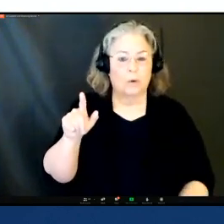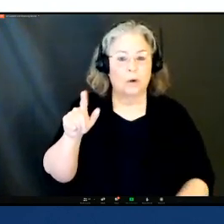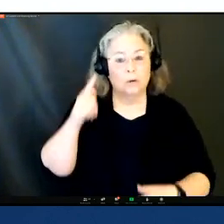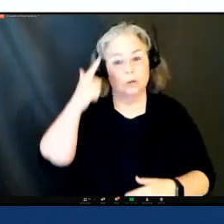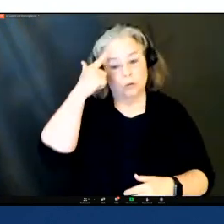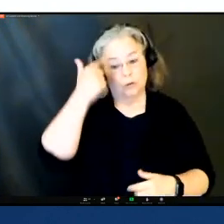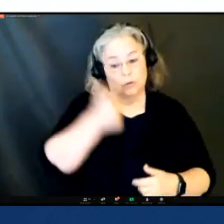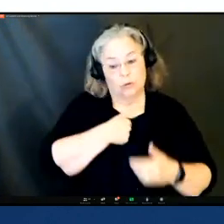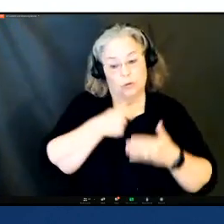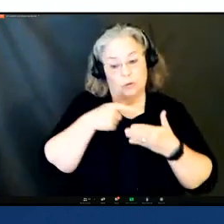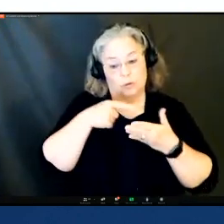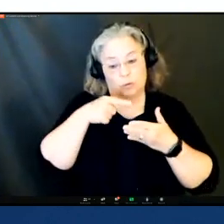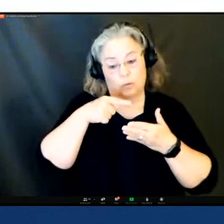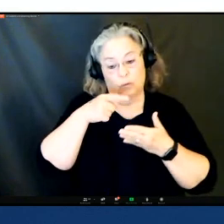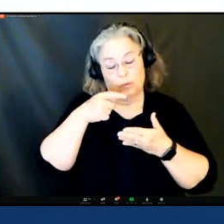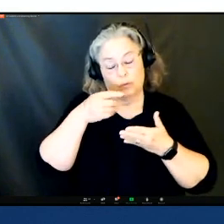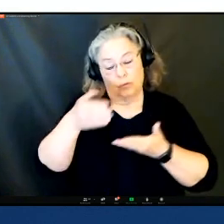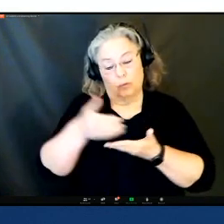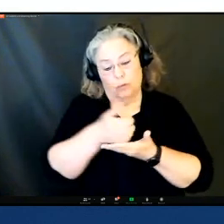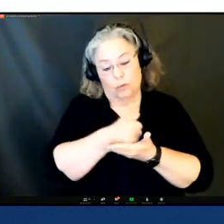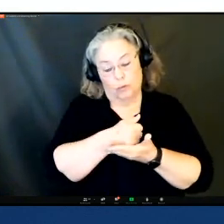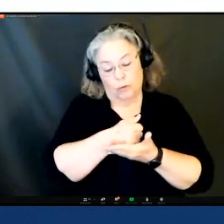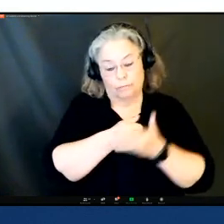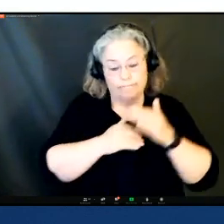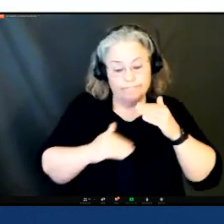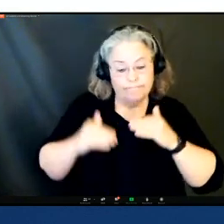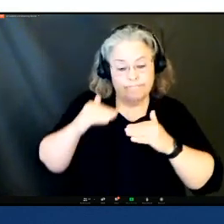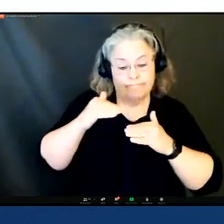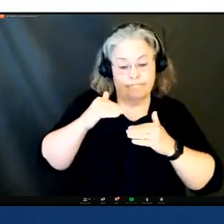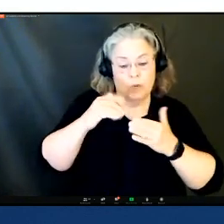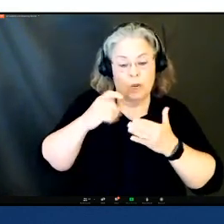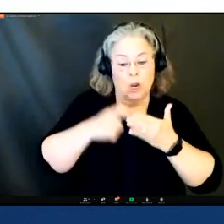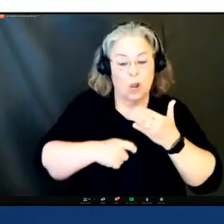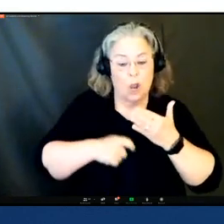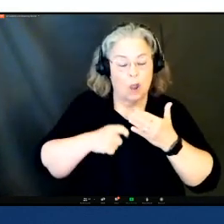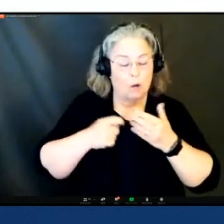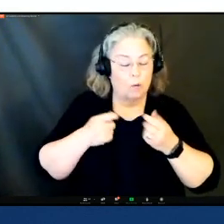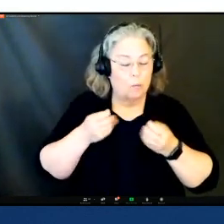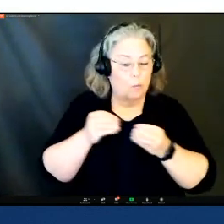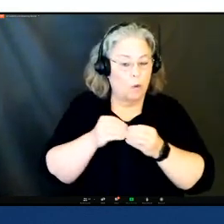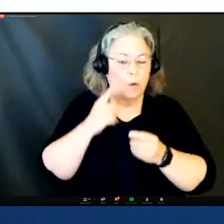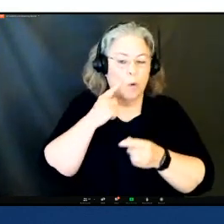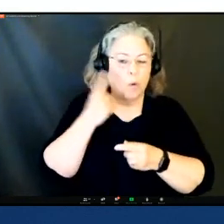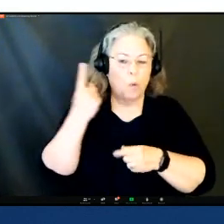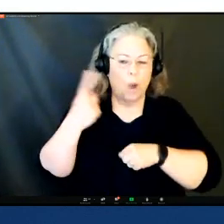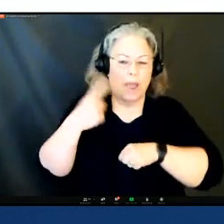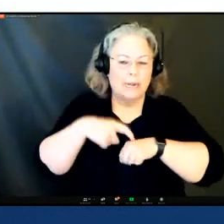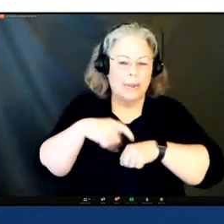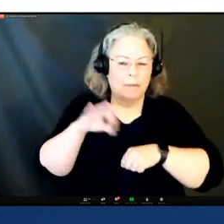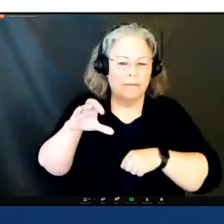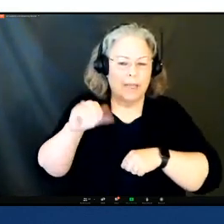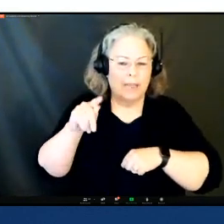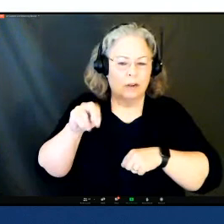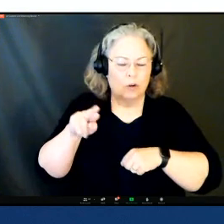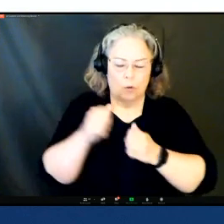exceeded that counting cost by a wider margin, and that was due largely to one time factors associated with the COVID 19 pandemic.